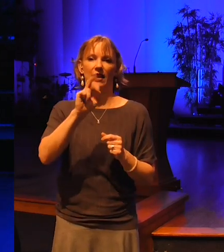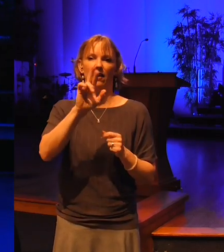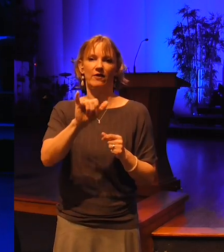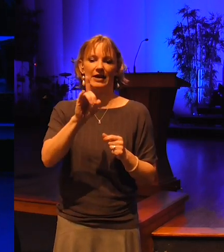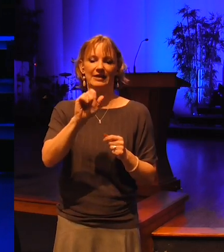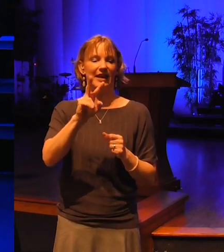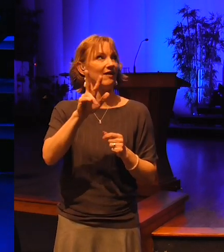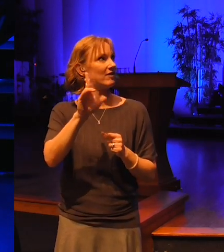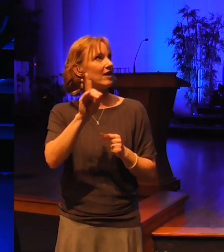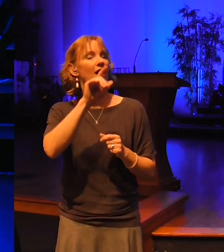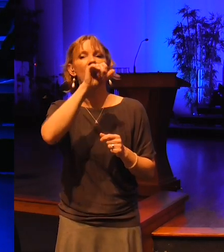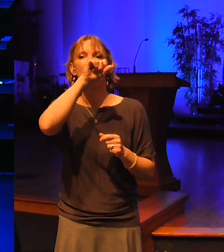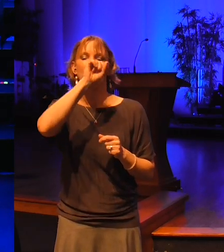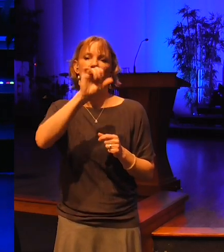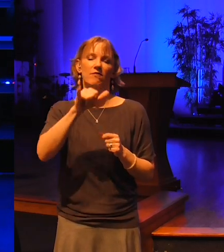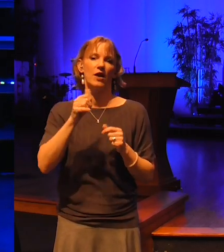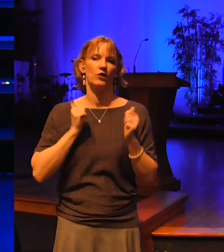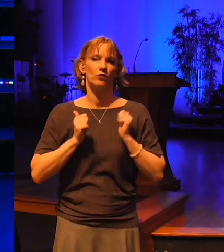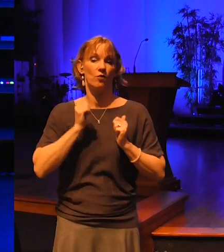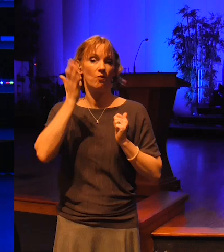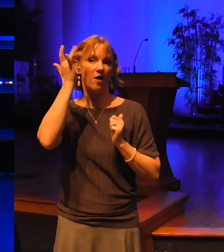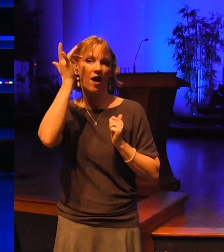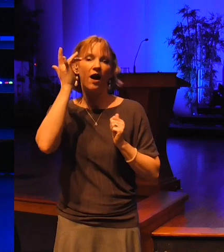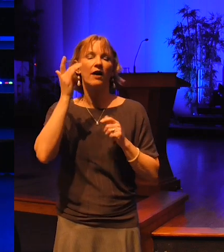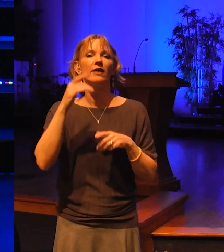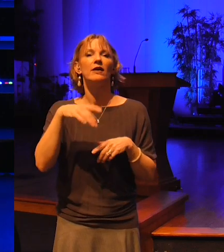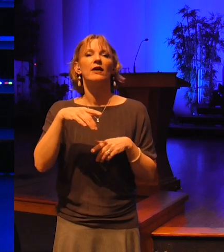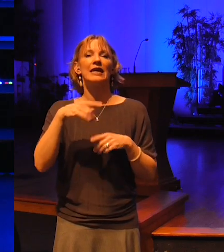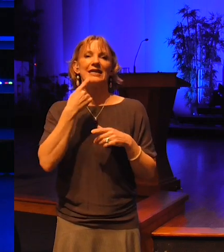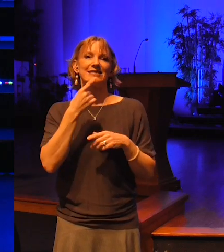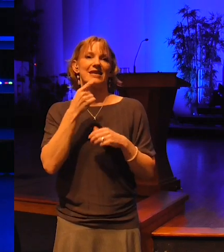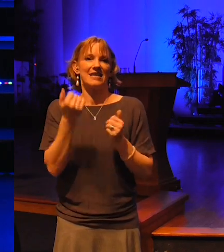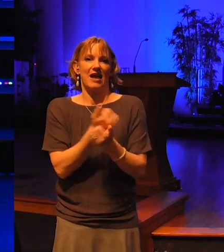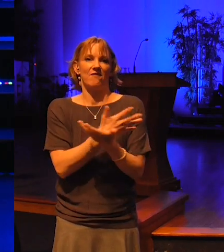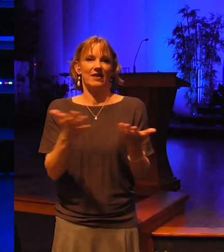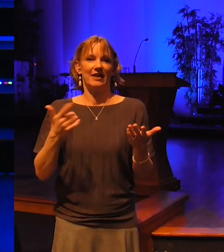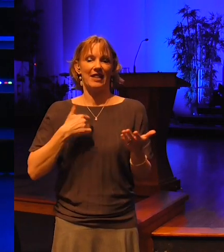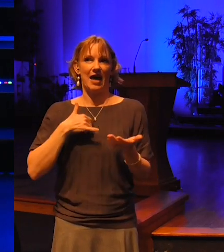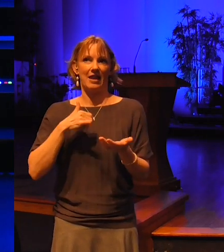maybe like you he says all of the things that I think from time to time but would never dare